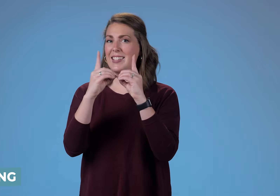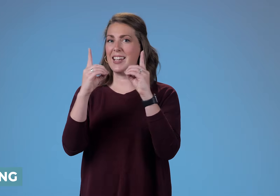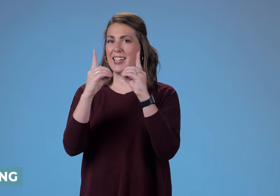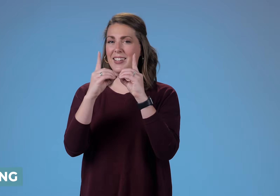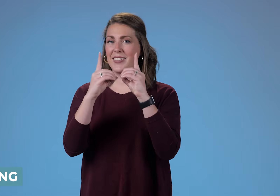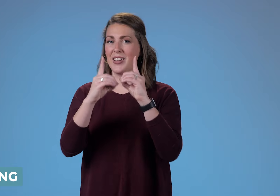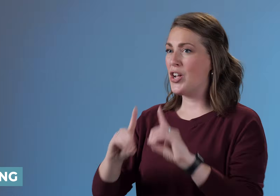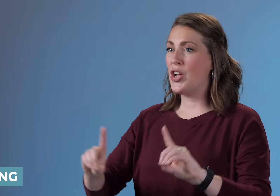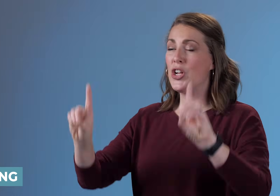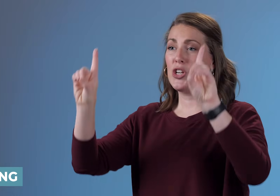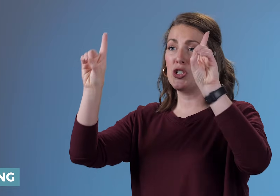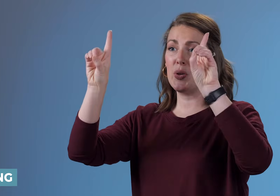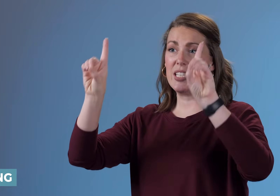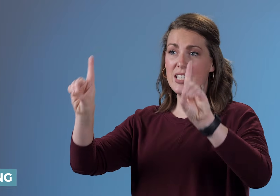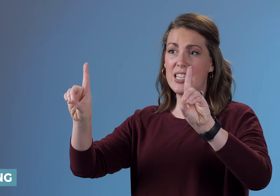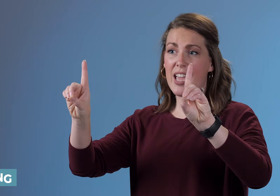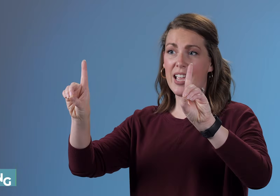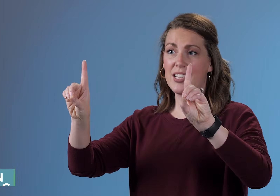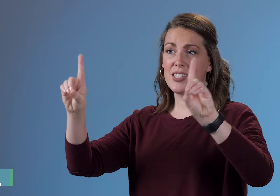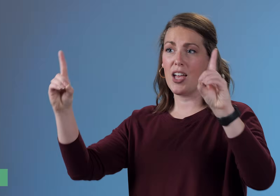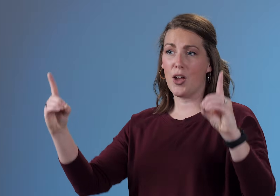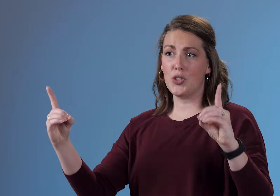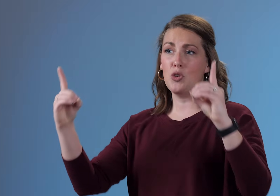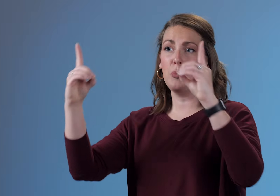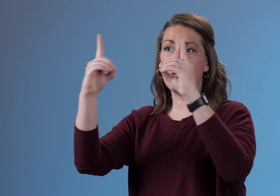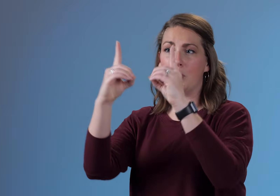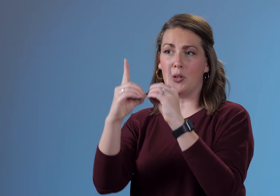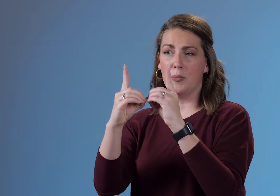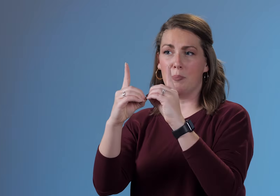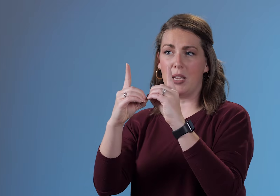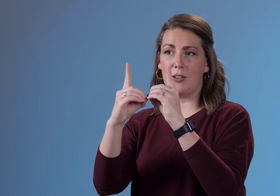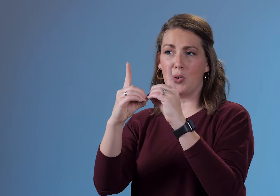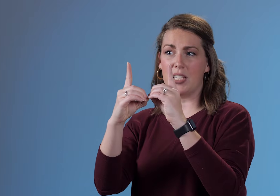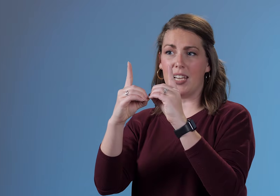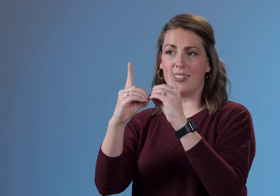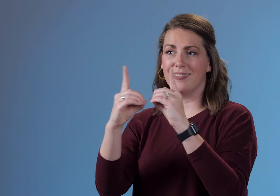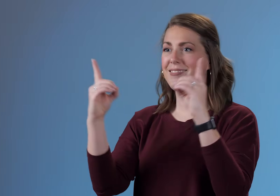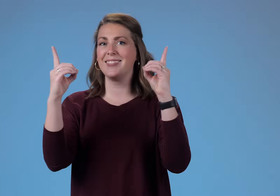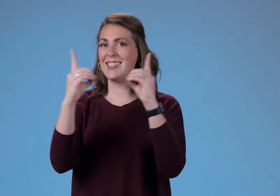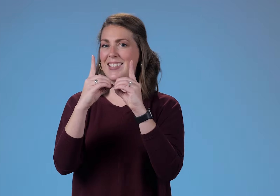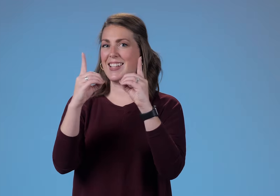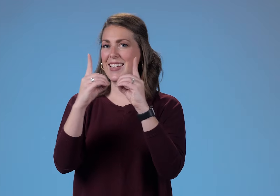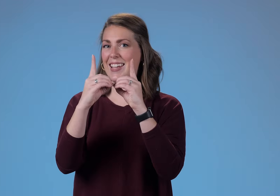DATING You're doing "D" hands of two people meeting for a date. DATING